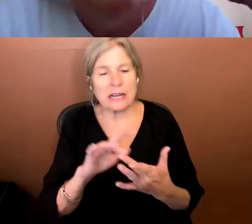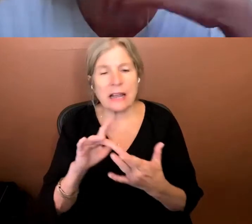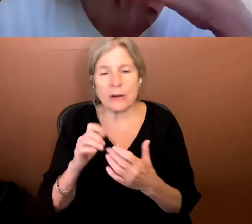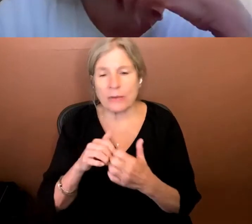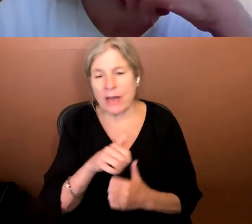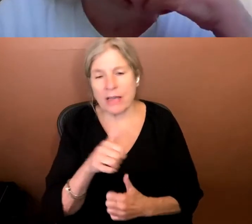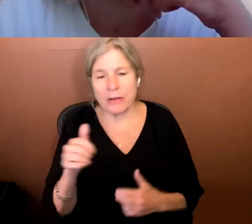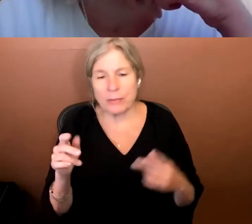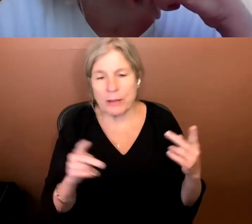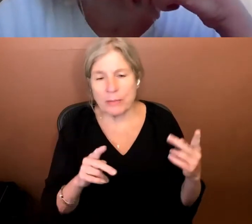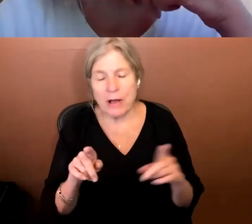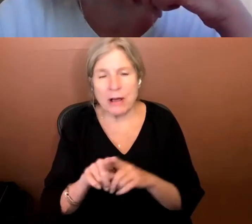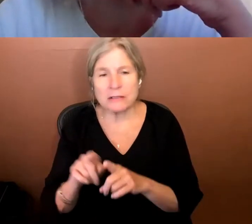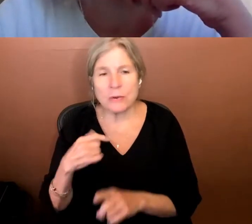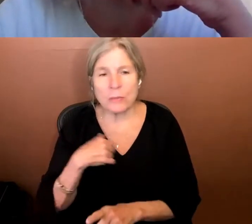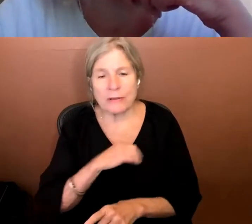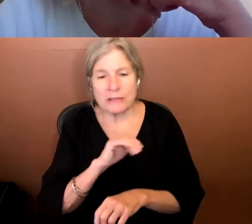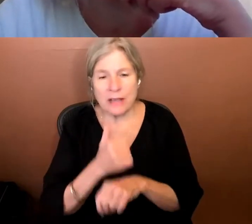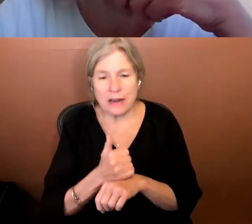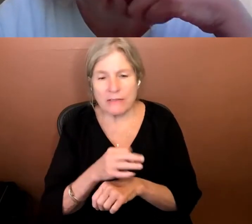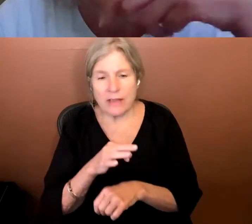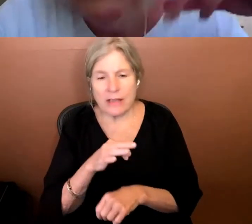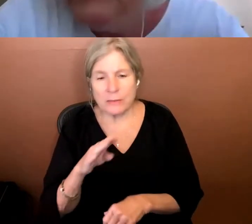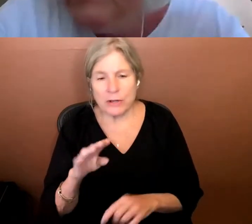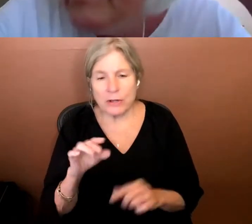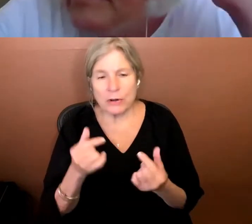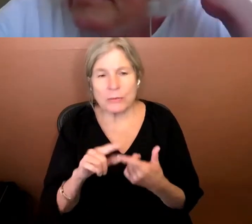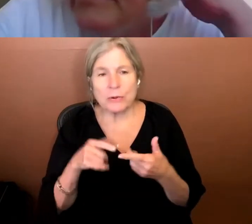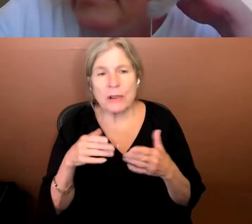Additionally we've set up a Facebook group for additional conversation.